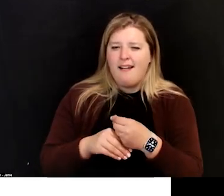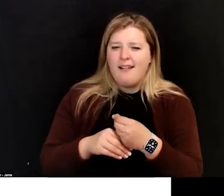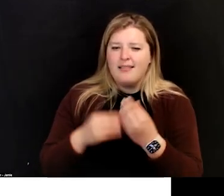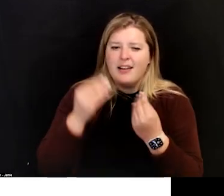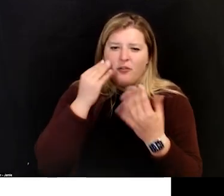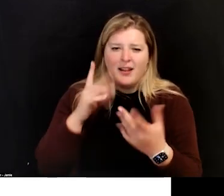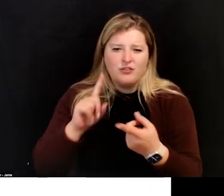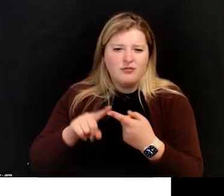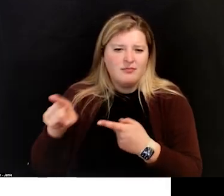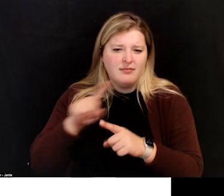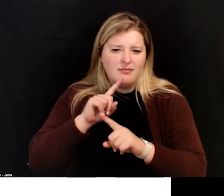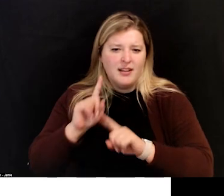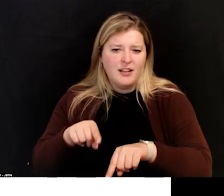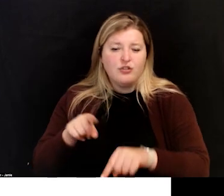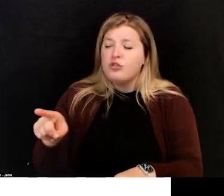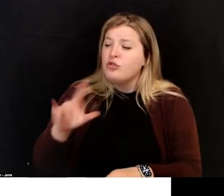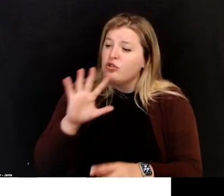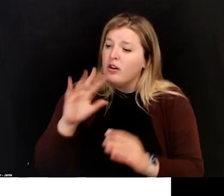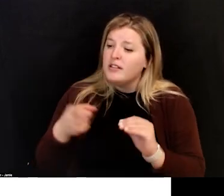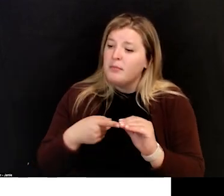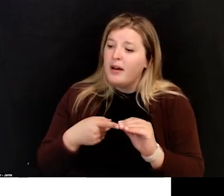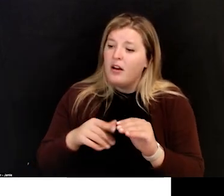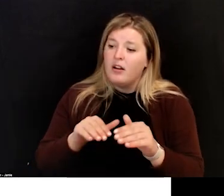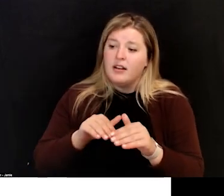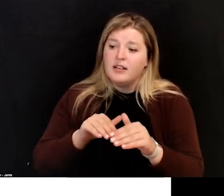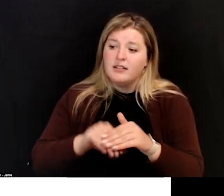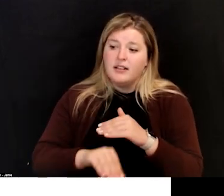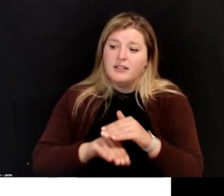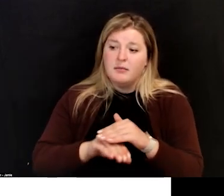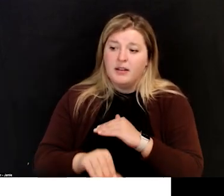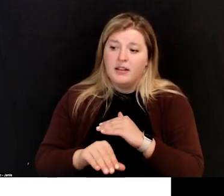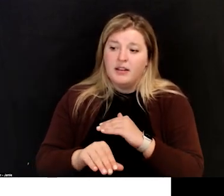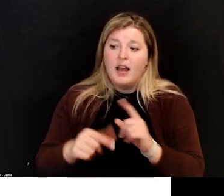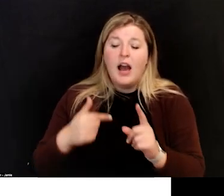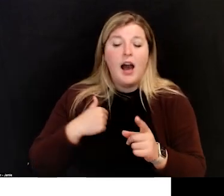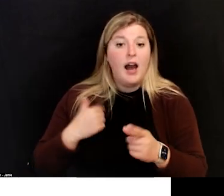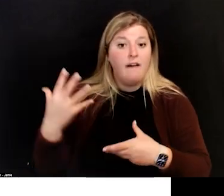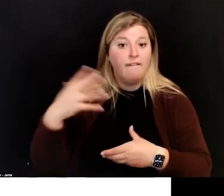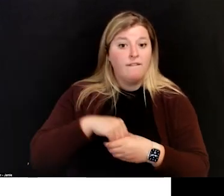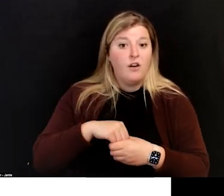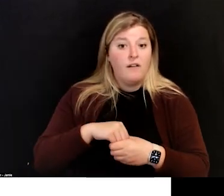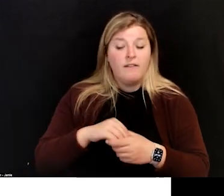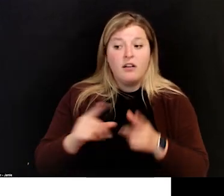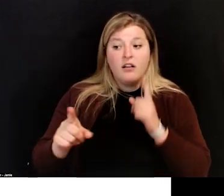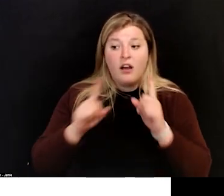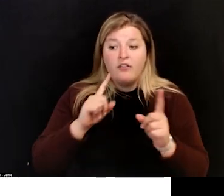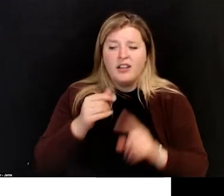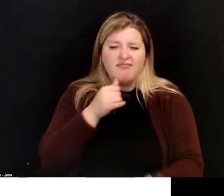And you talked about the testability of things. I was involved in a consultation yesterday,